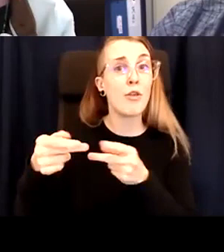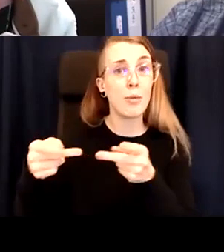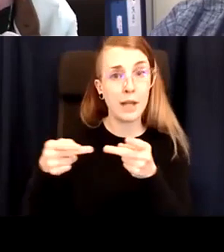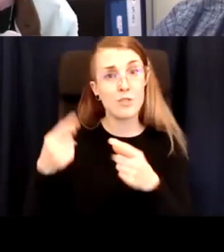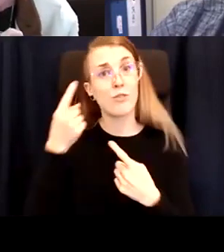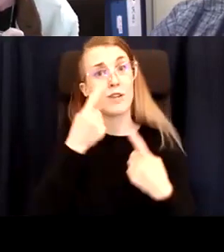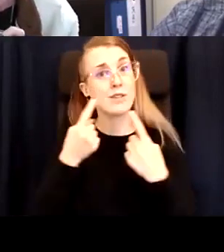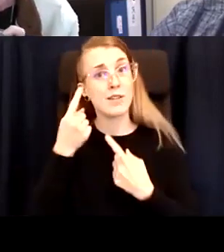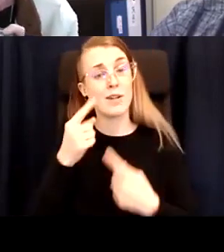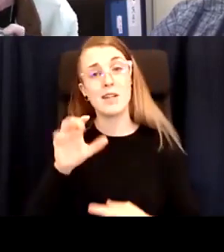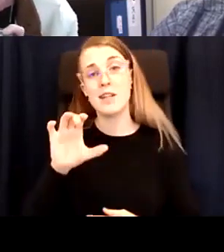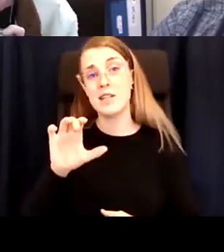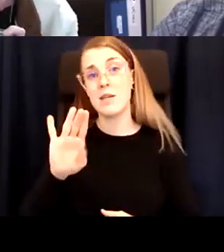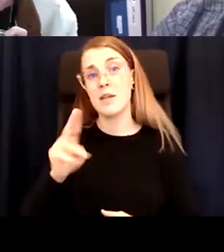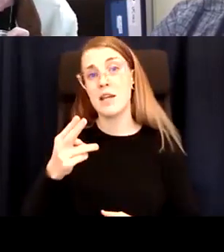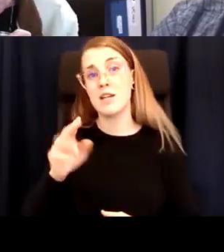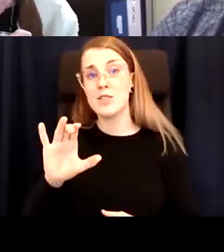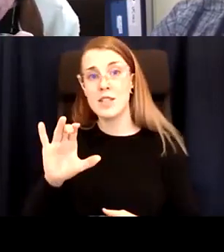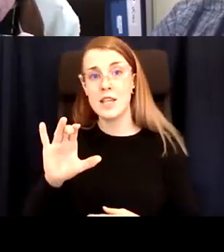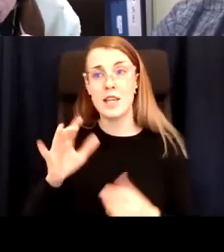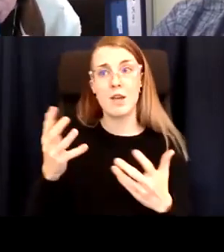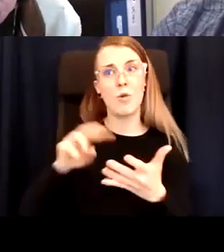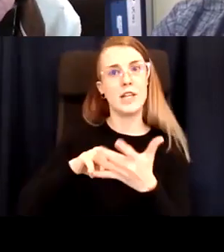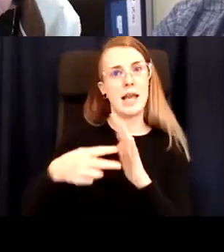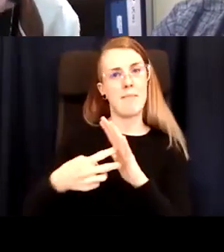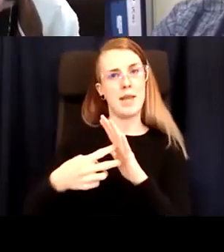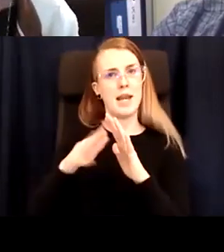status, or what it means in their community. Sure.